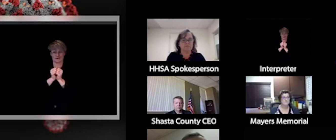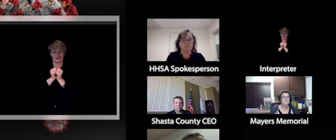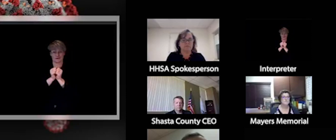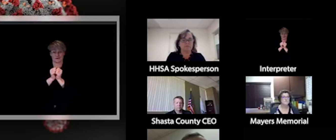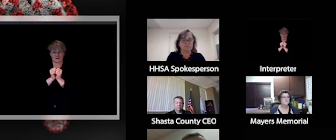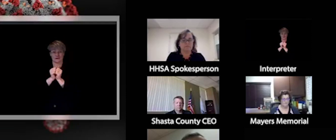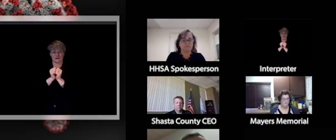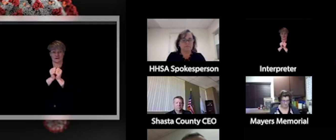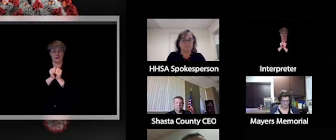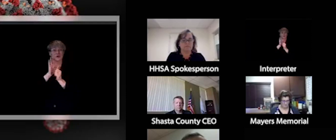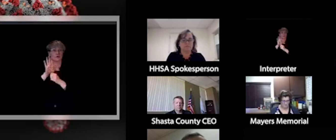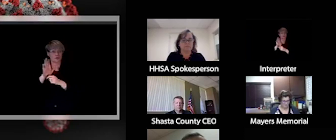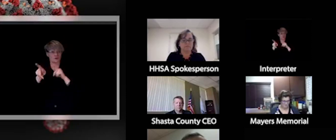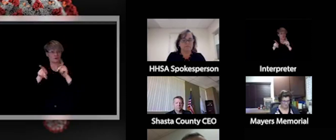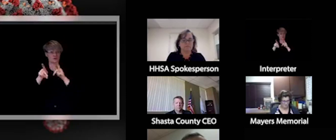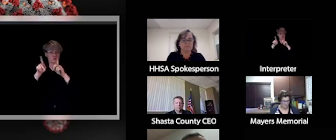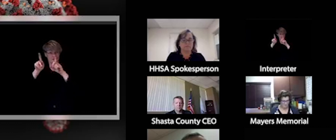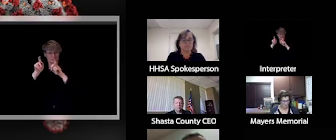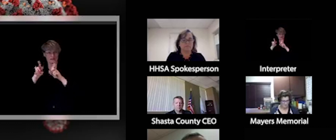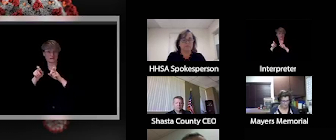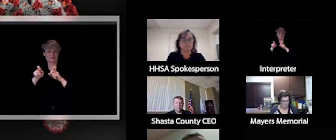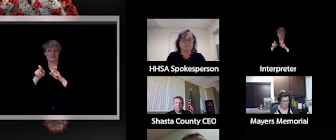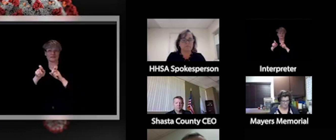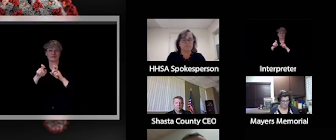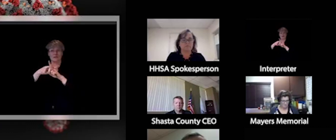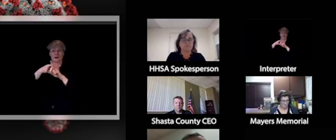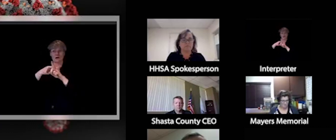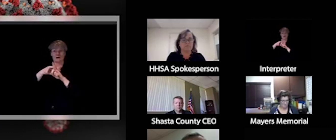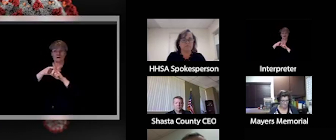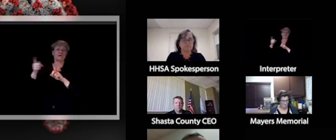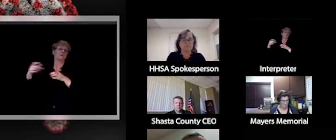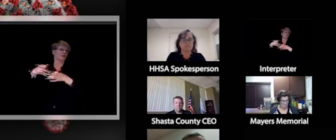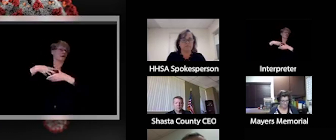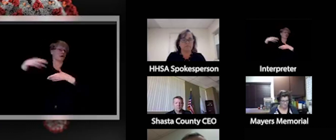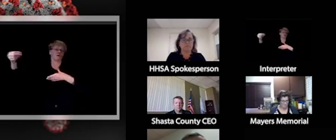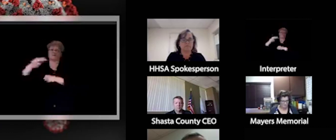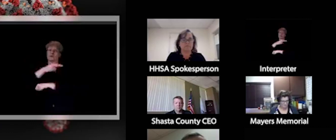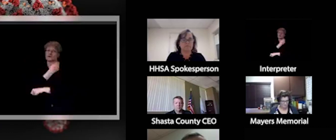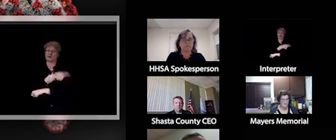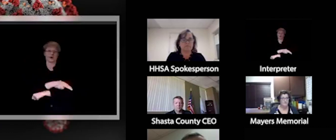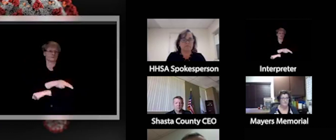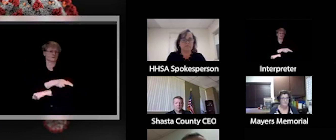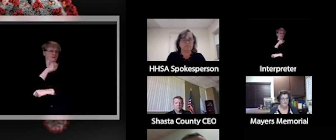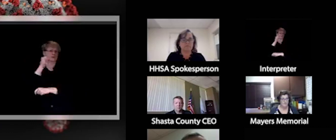the hospital. No concern about exposure to other employees or patients or anything of